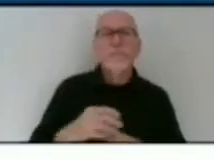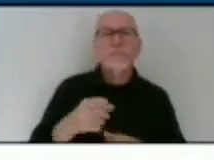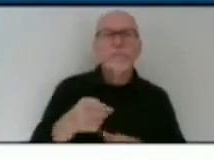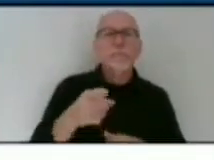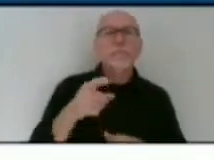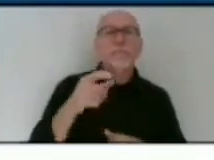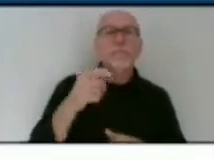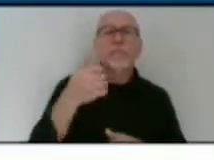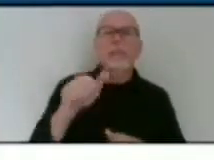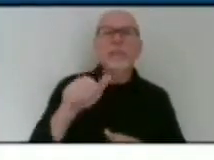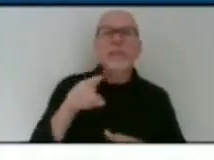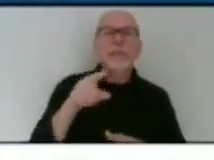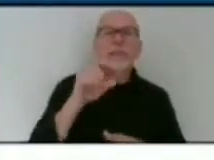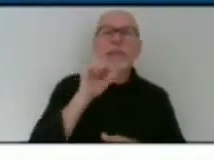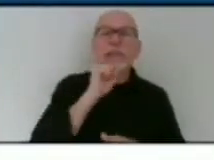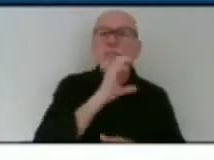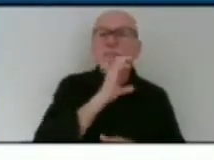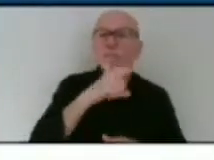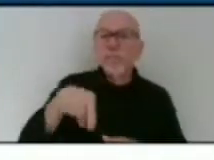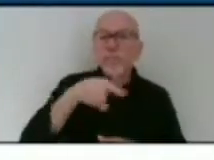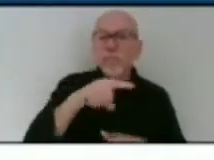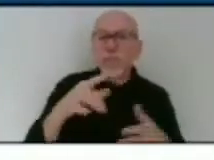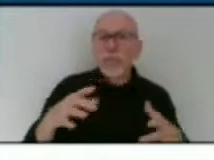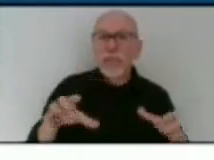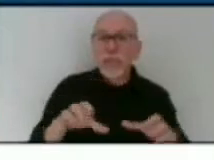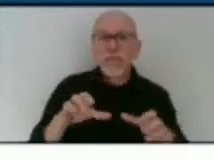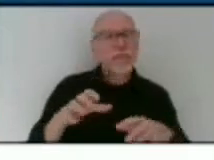Hospitals, long term care and other congregate settings may impose